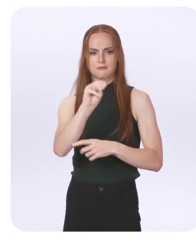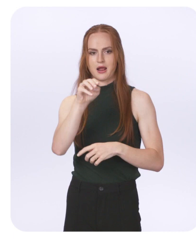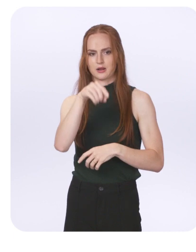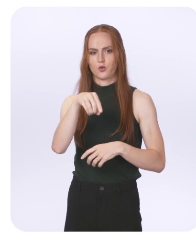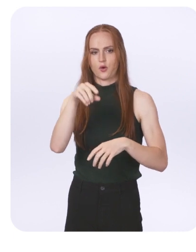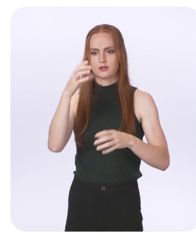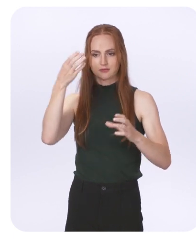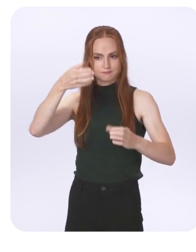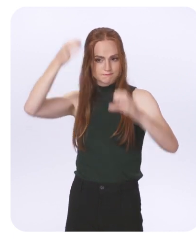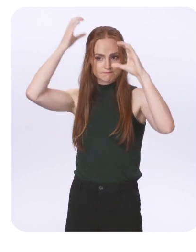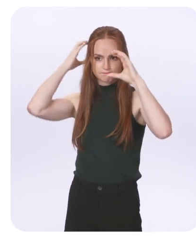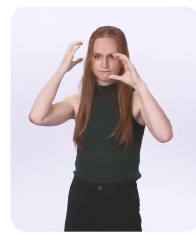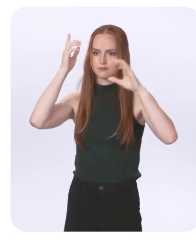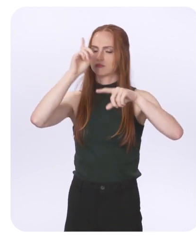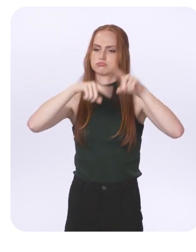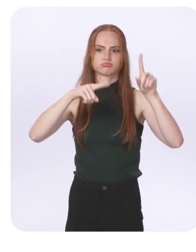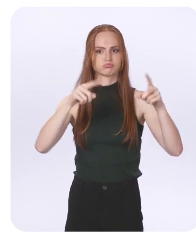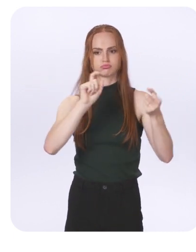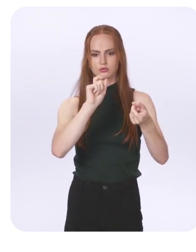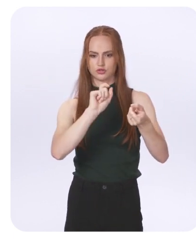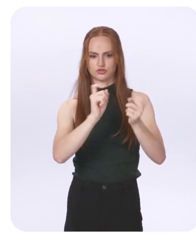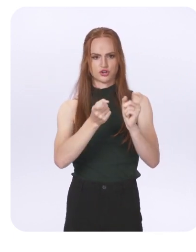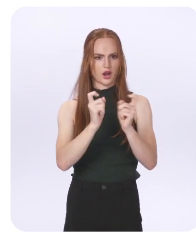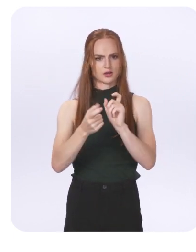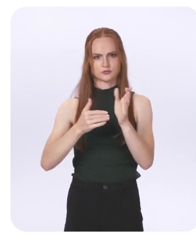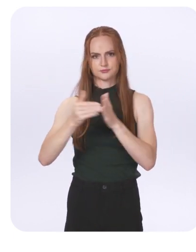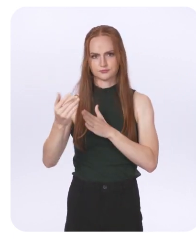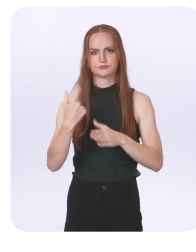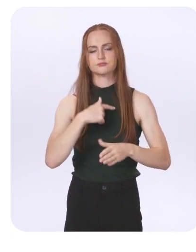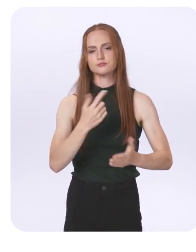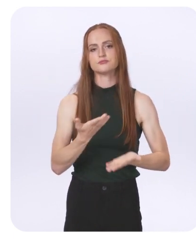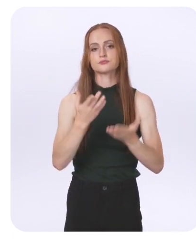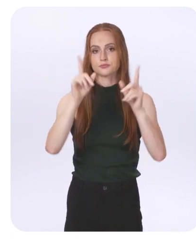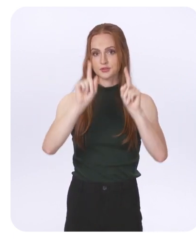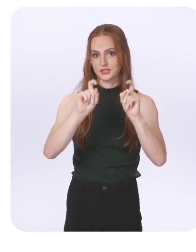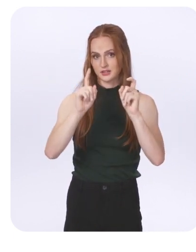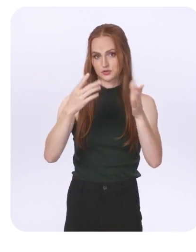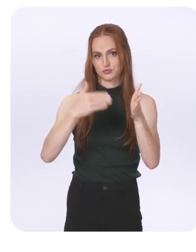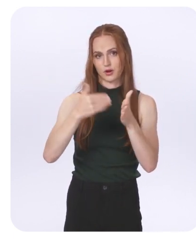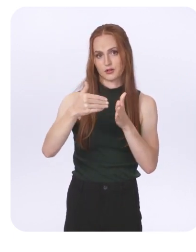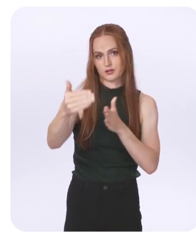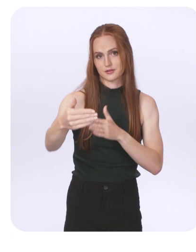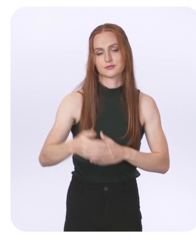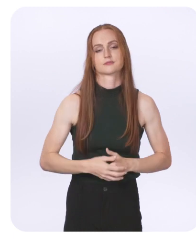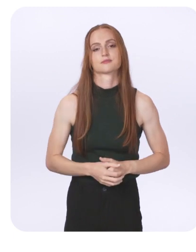in the same experiment, allowing you to test a bigger change of your Store at PDP at the same time.